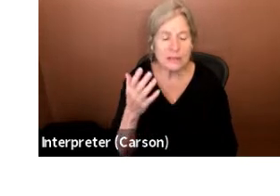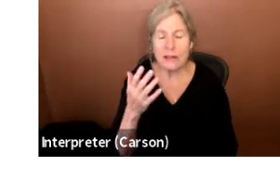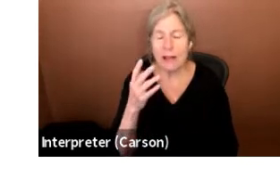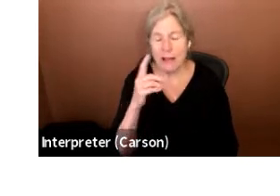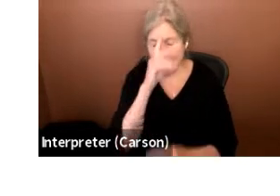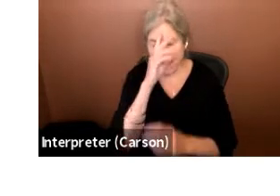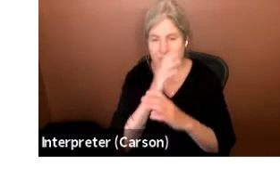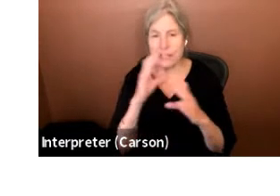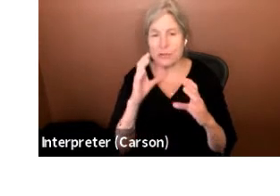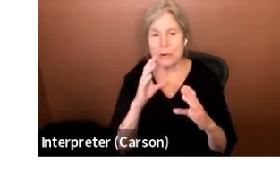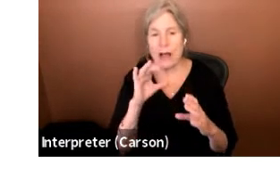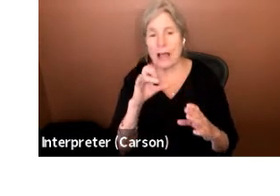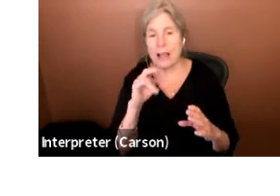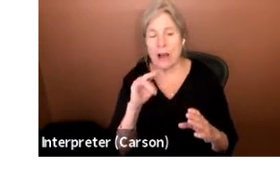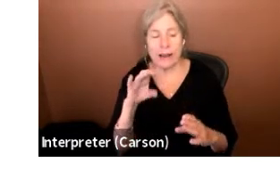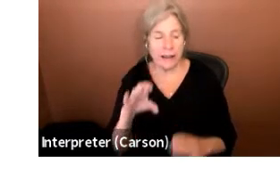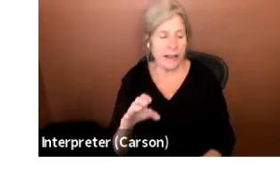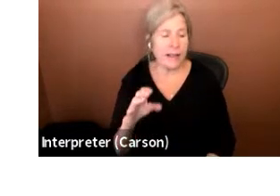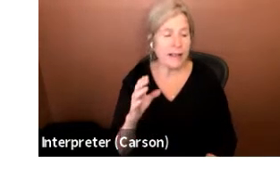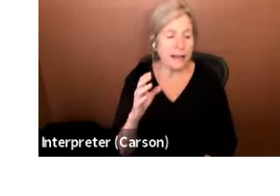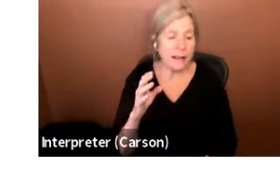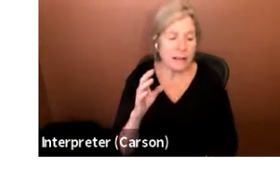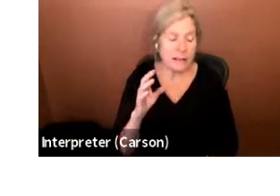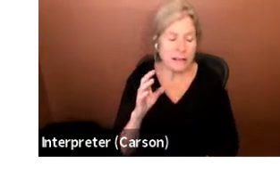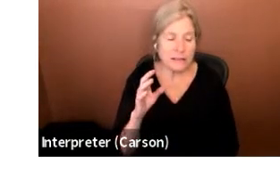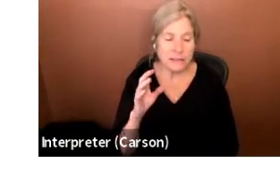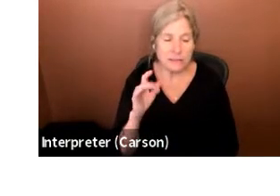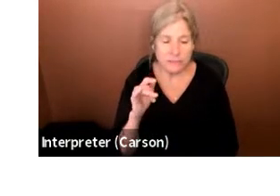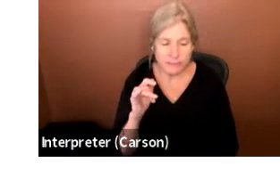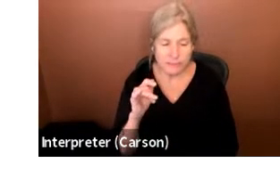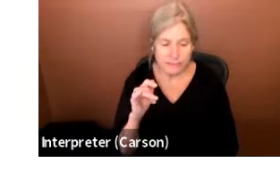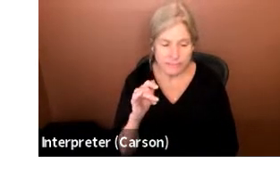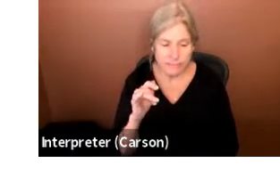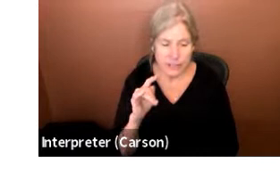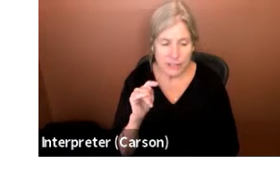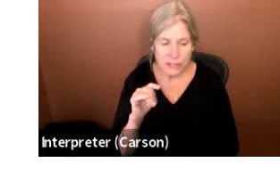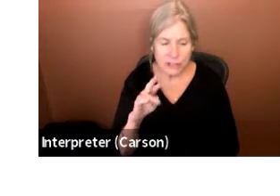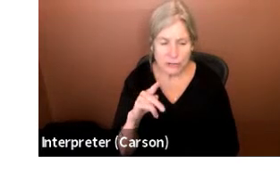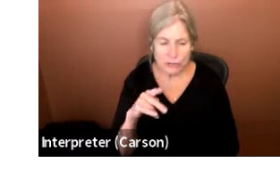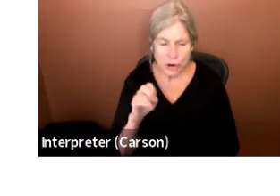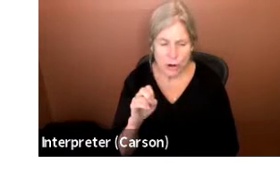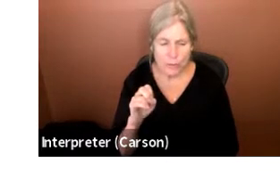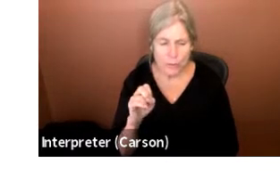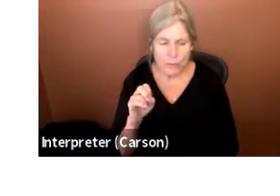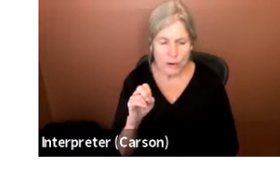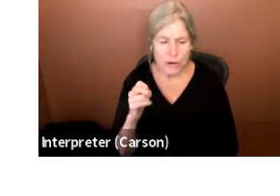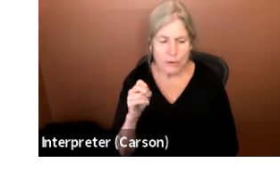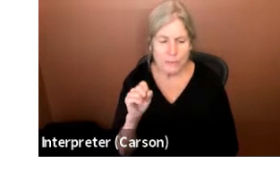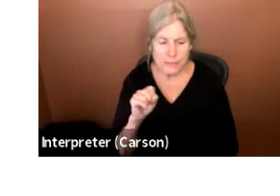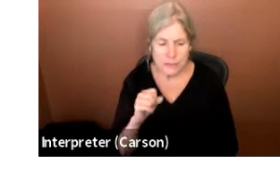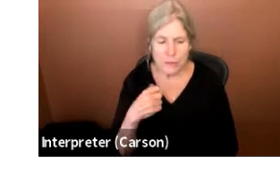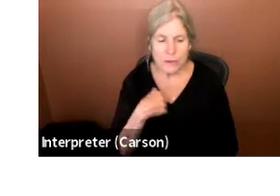iconic tropes. We have a lot of comics like the lightning bulling. All these